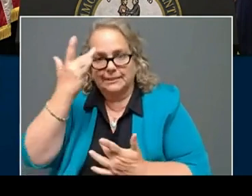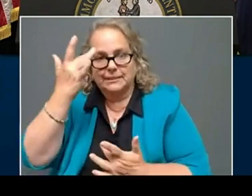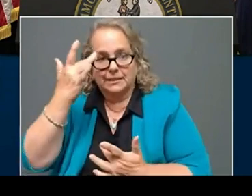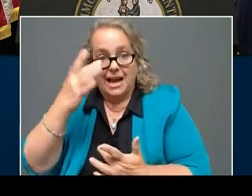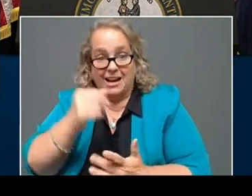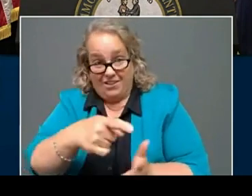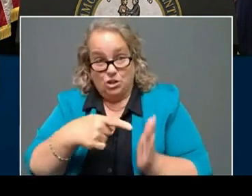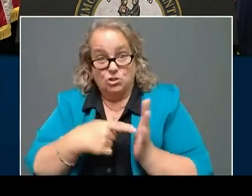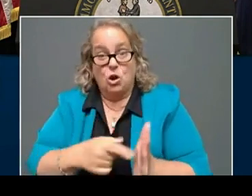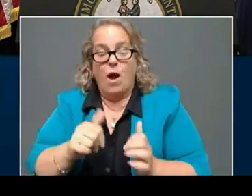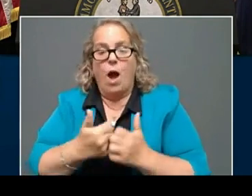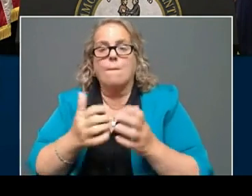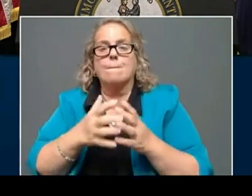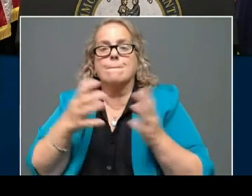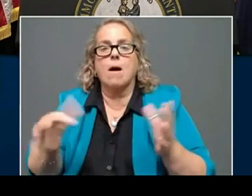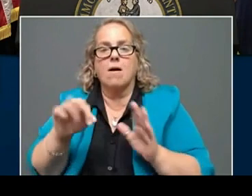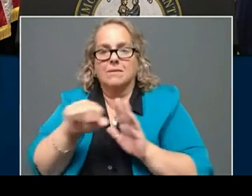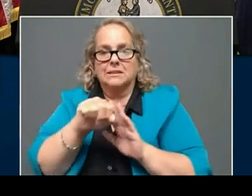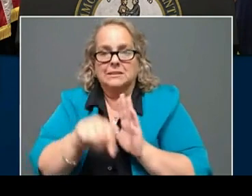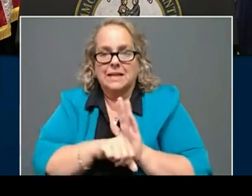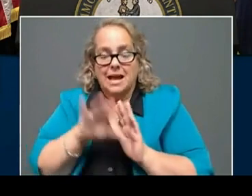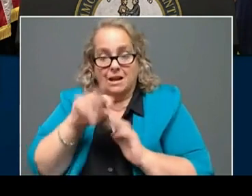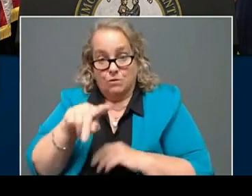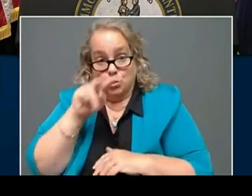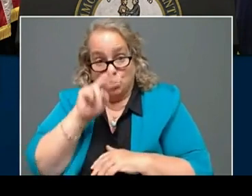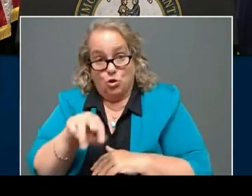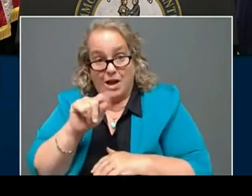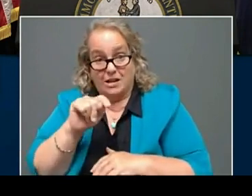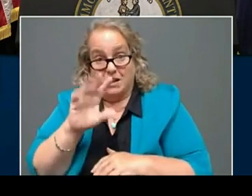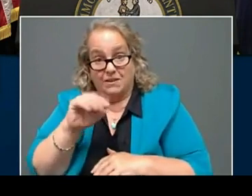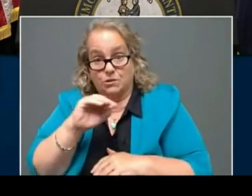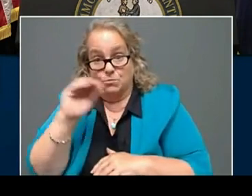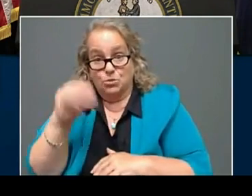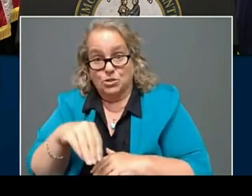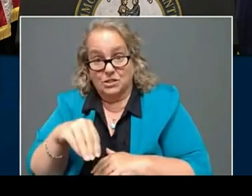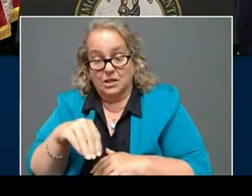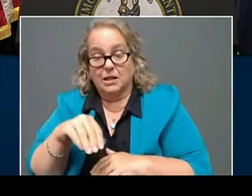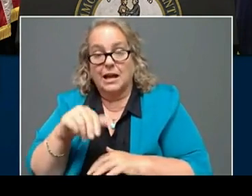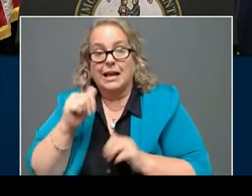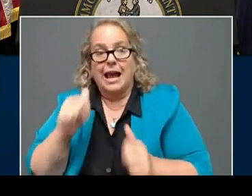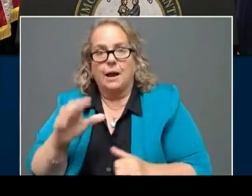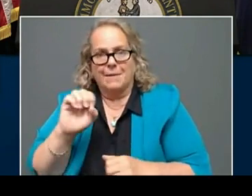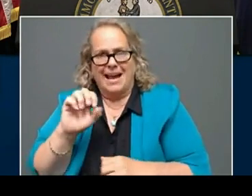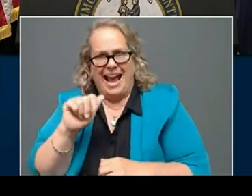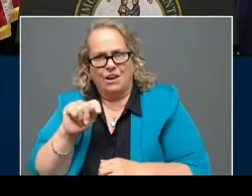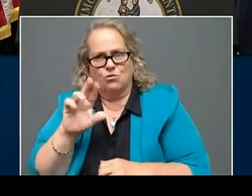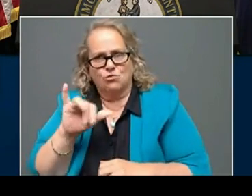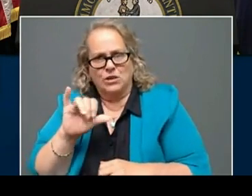50% mark, uh, could be at risk. But let's do more than that. Let's take it